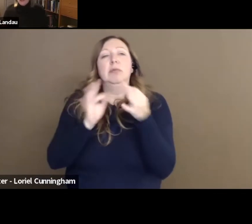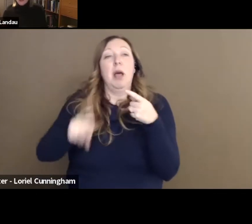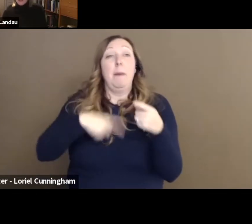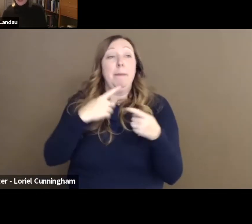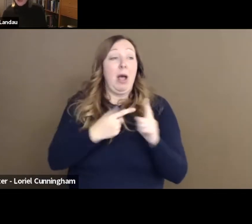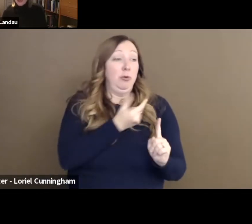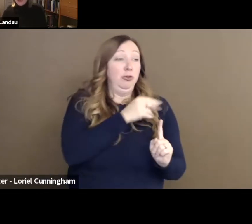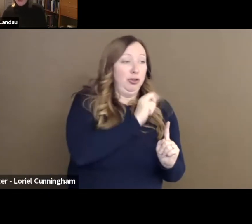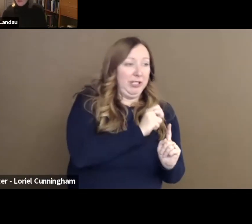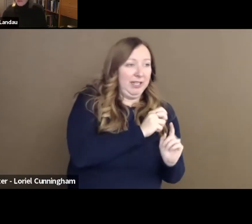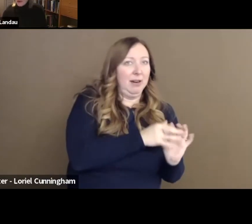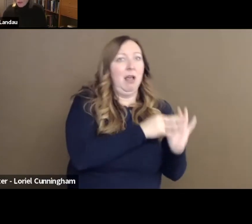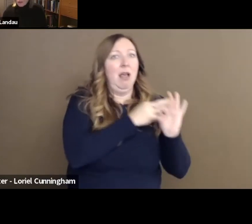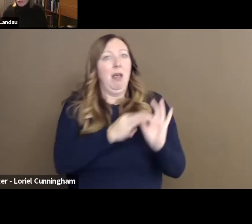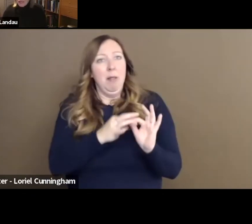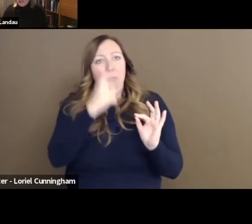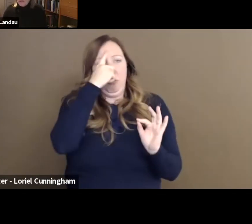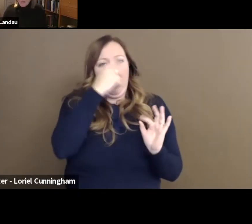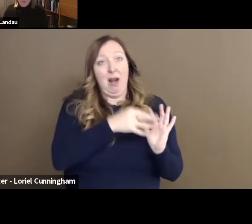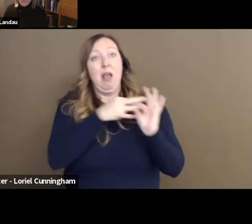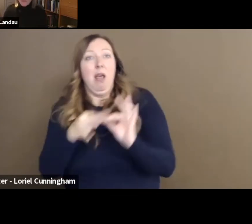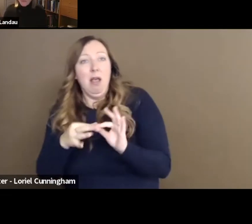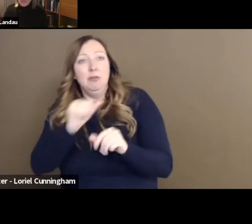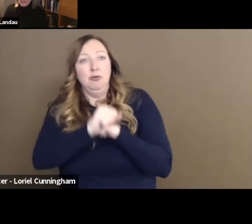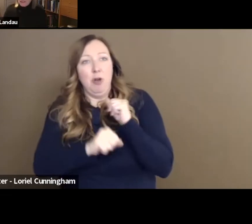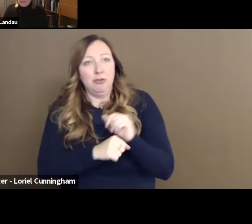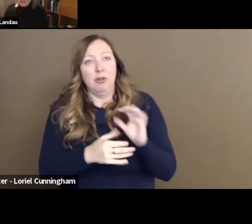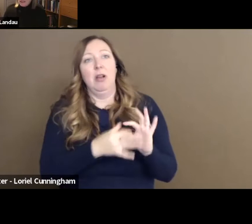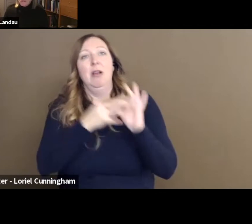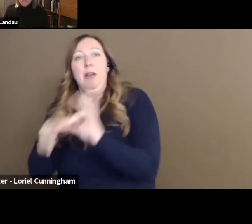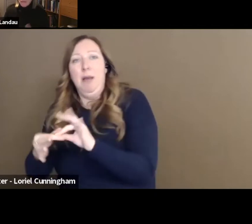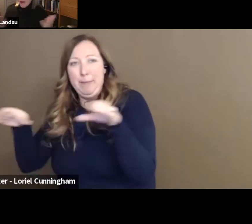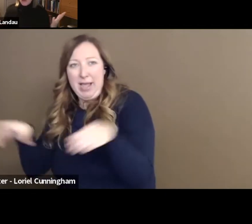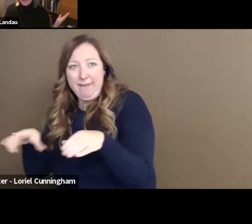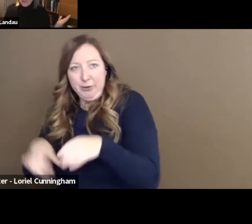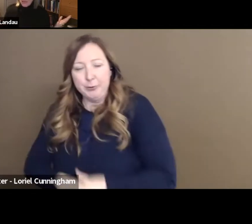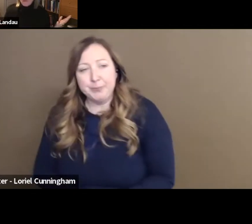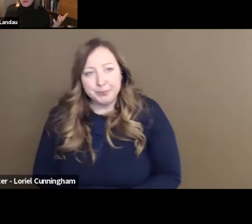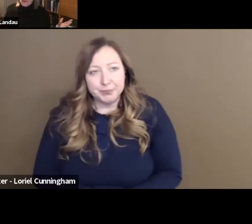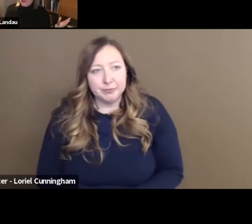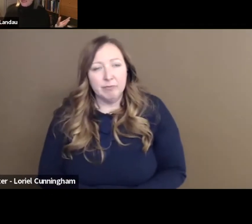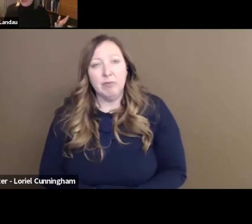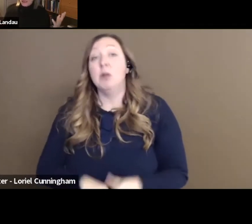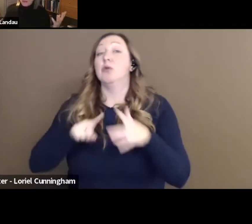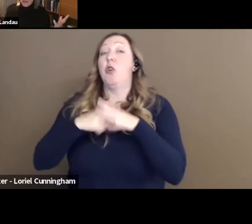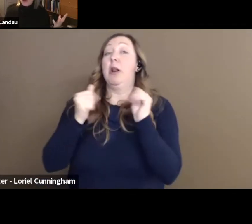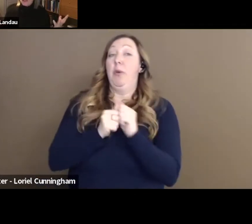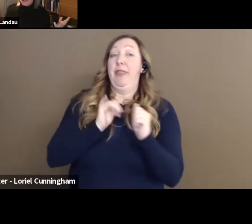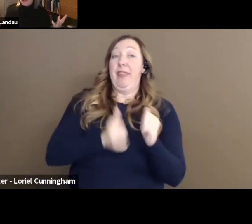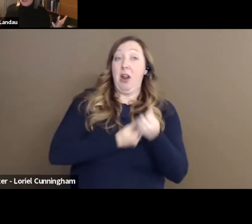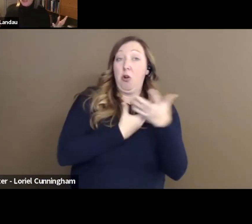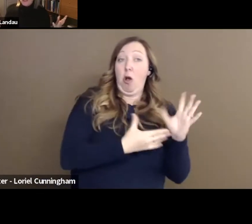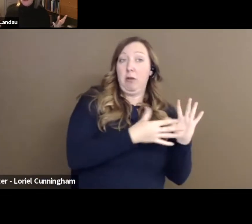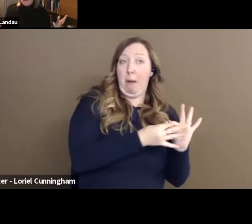so starting with the causal chain the puzzle is how do we account for the